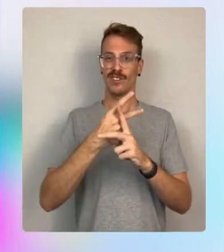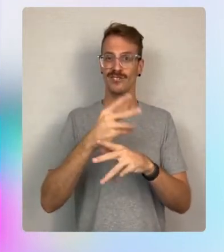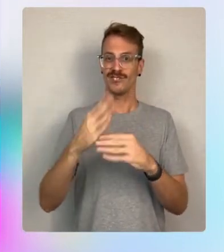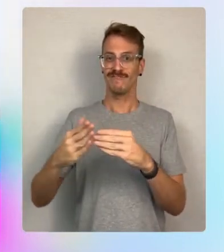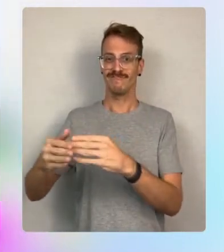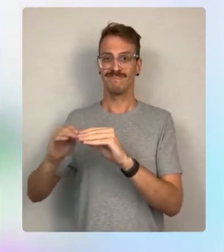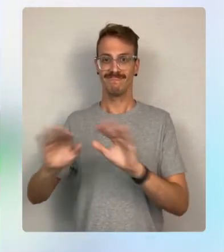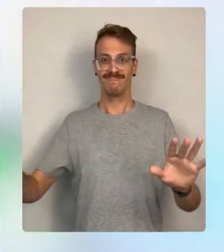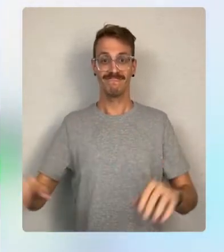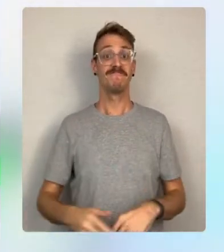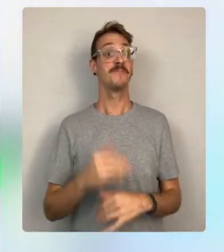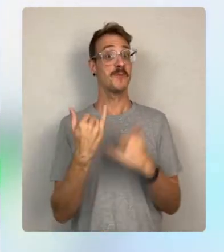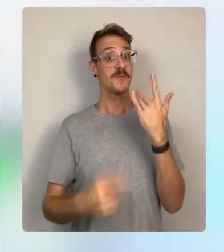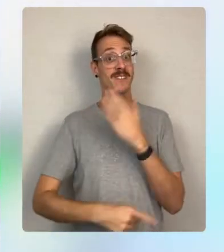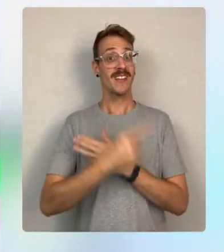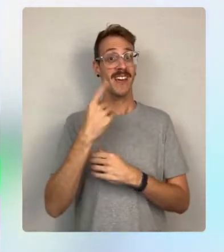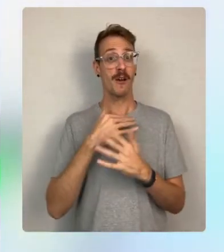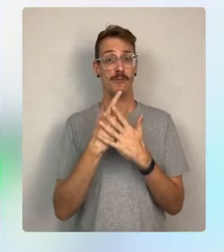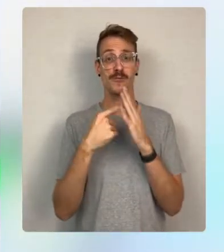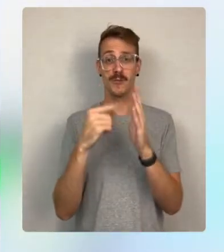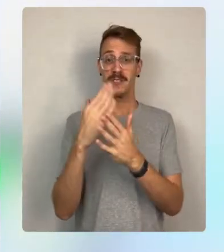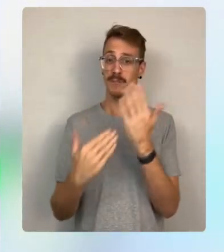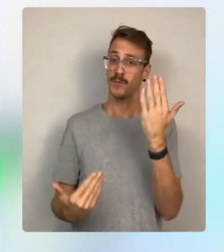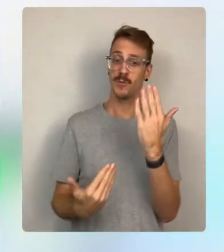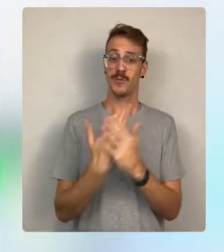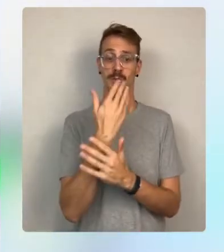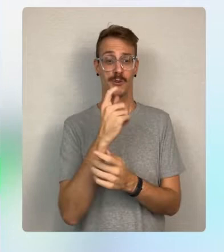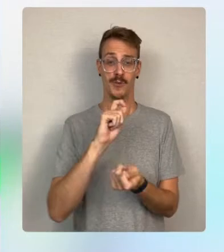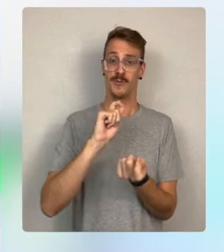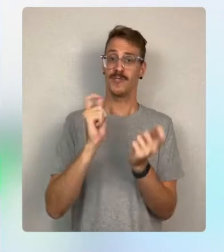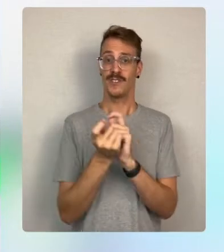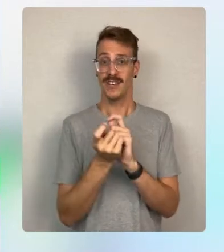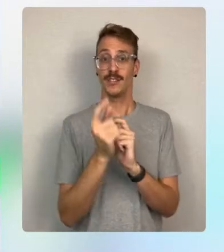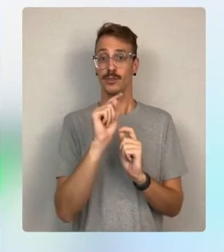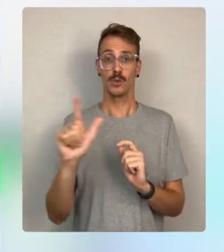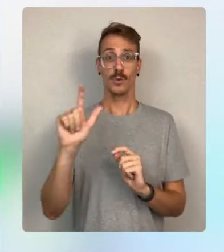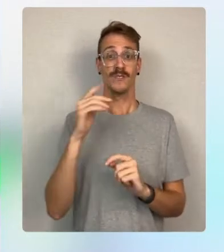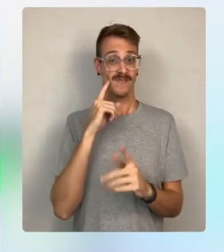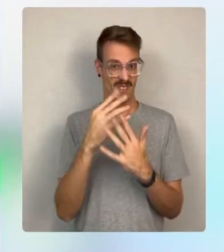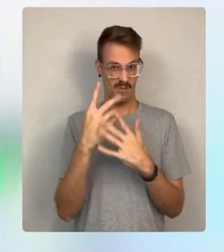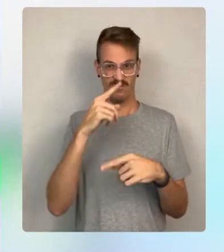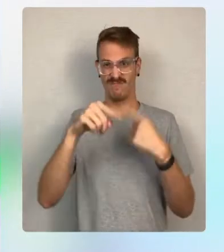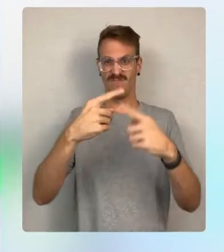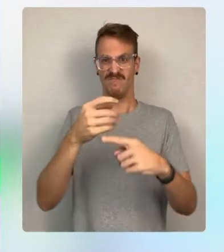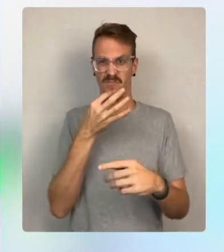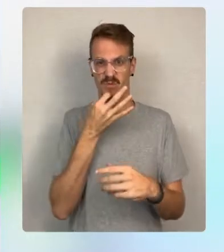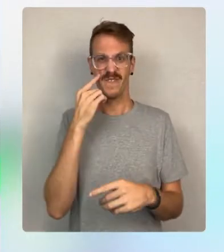Today, I'll be showing some of the new tool changes that will be coming your way very soon.